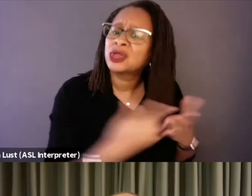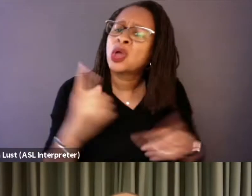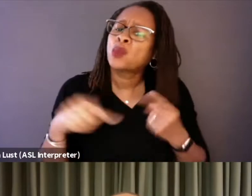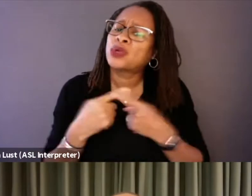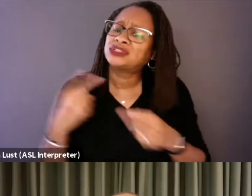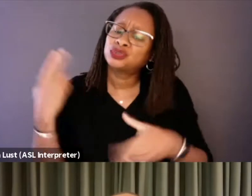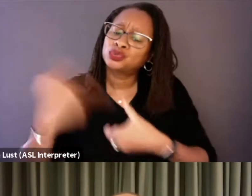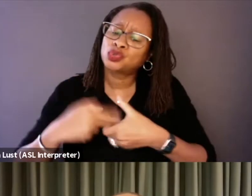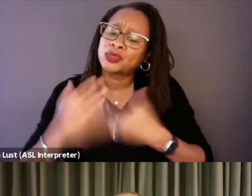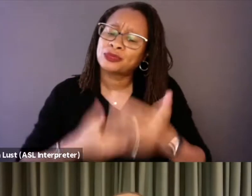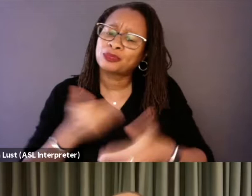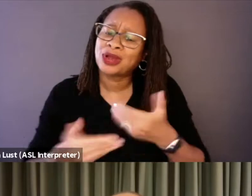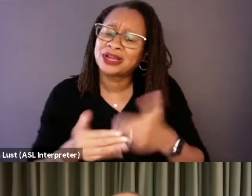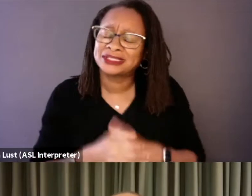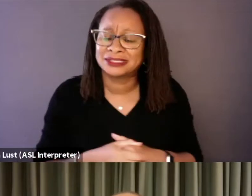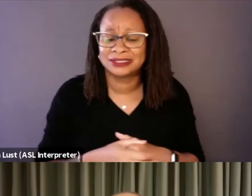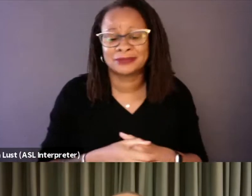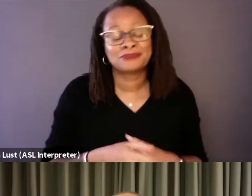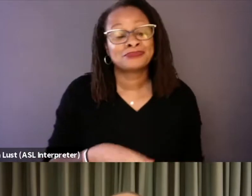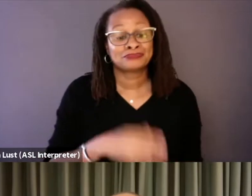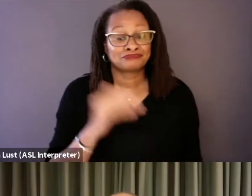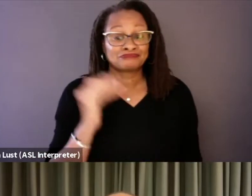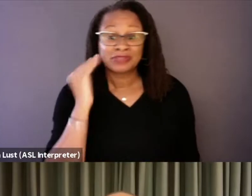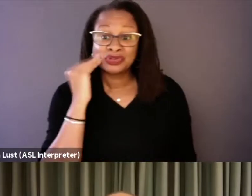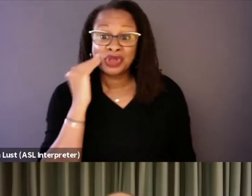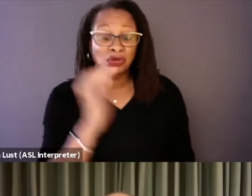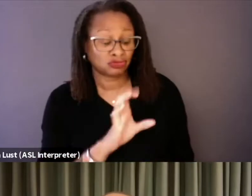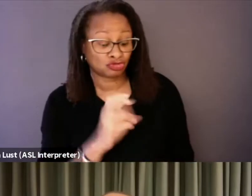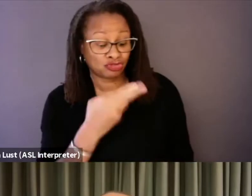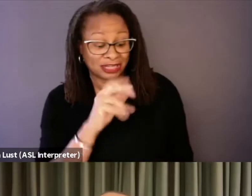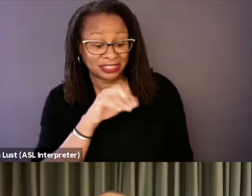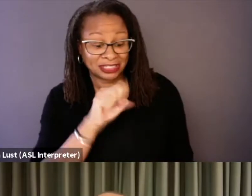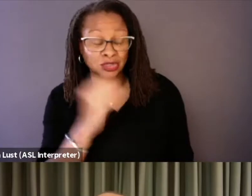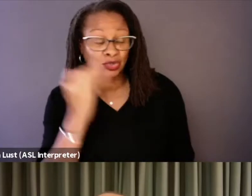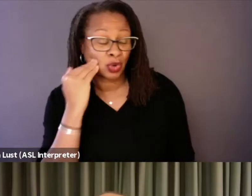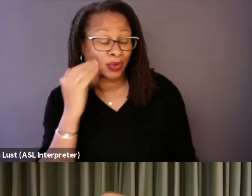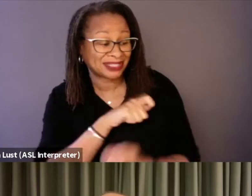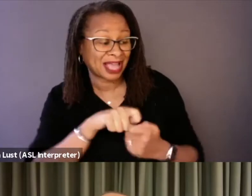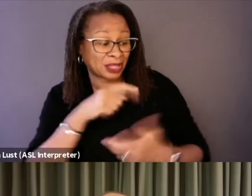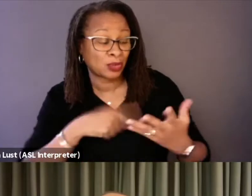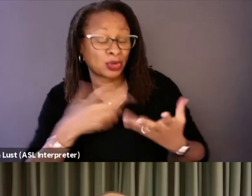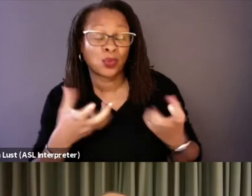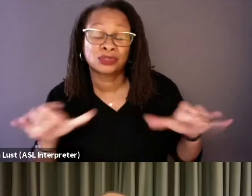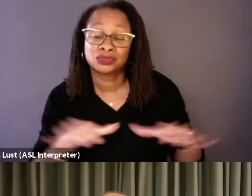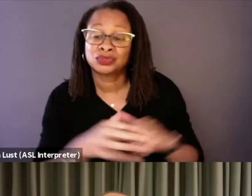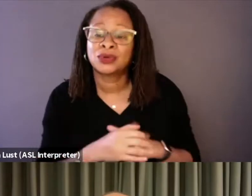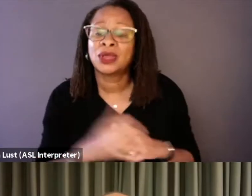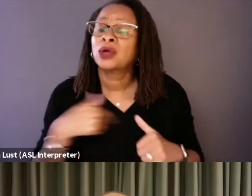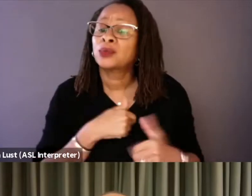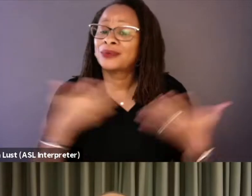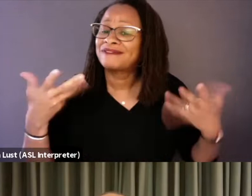Chris knew exactly what he wanted to do and we had sort of finished the film like maybe a year